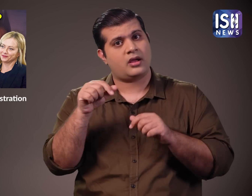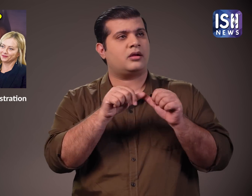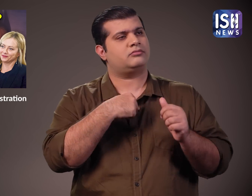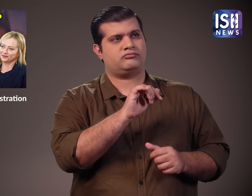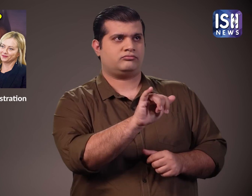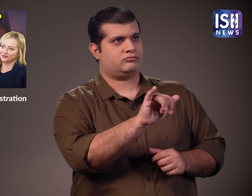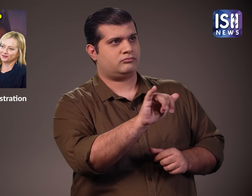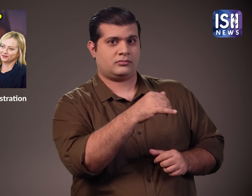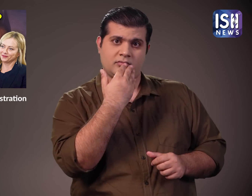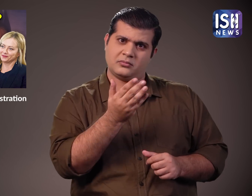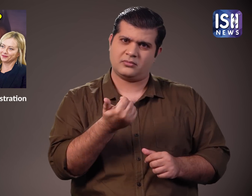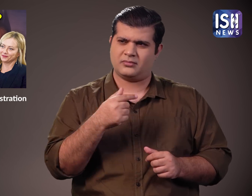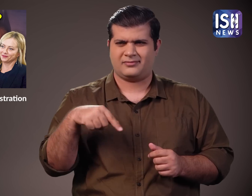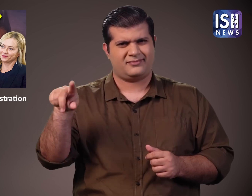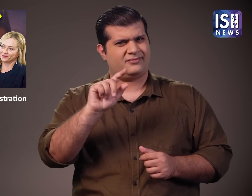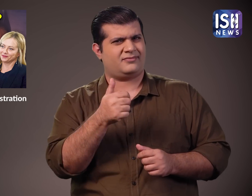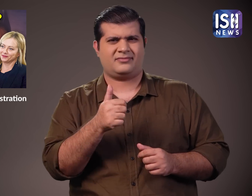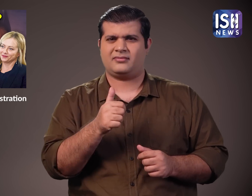You think they will consent? Impossible!